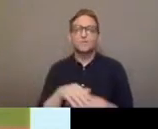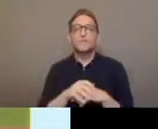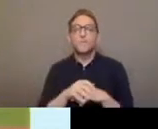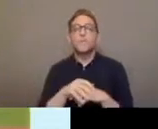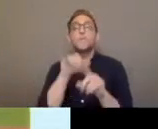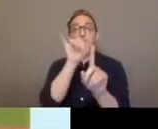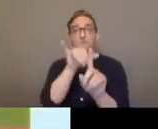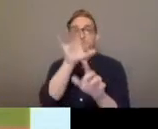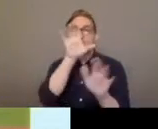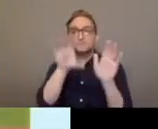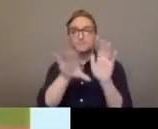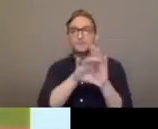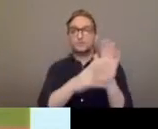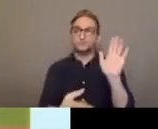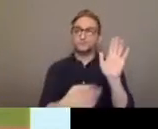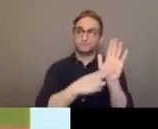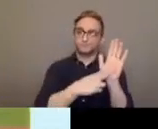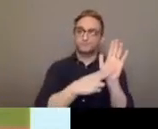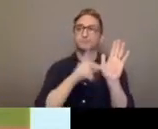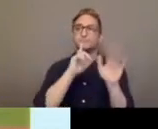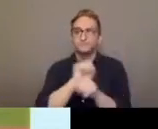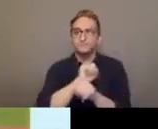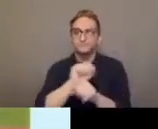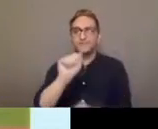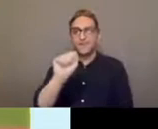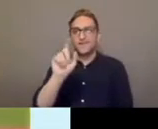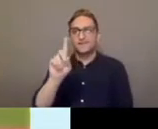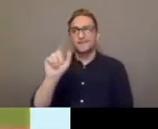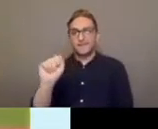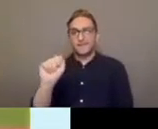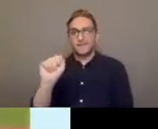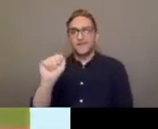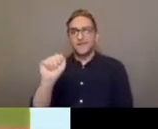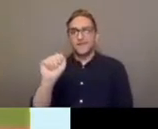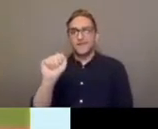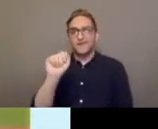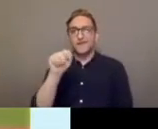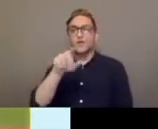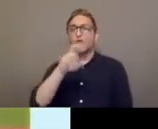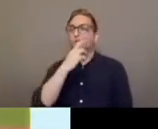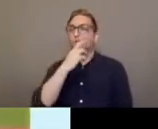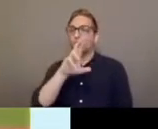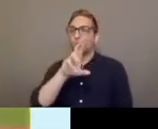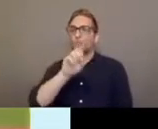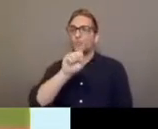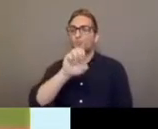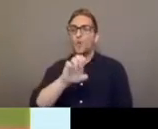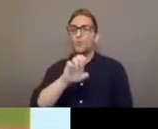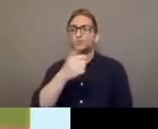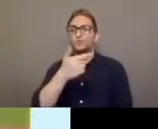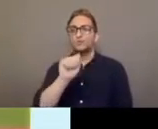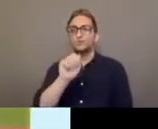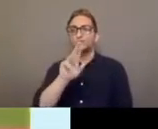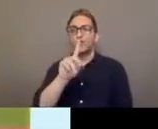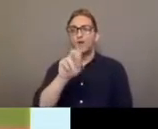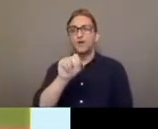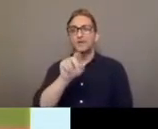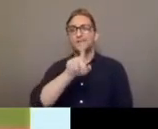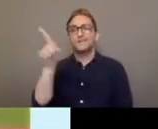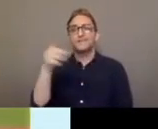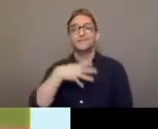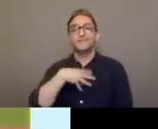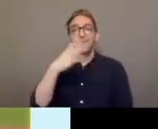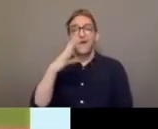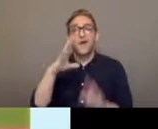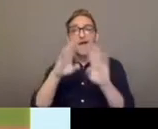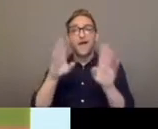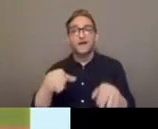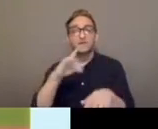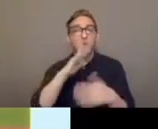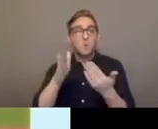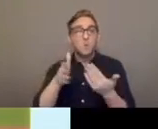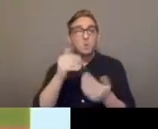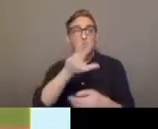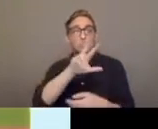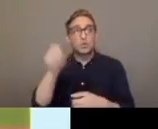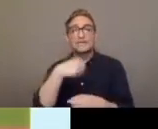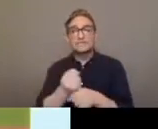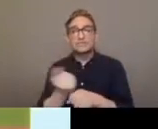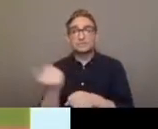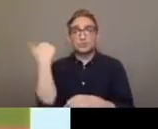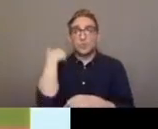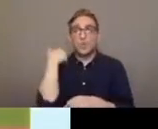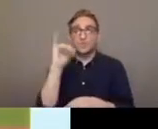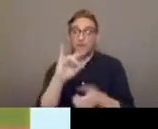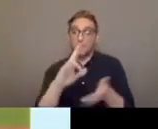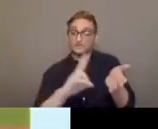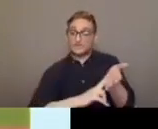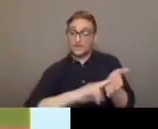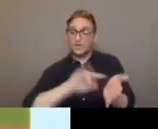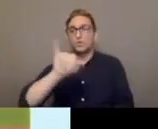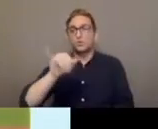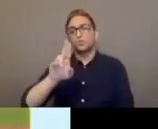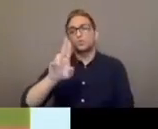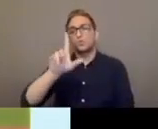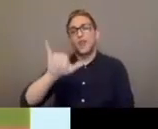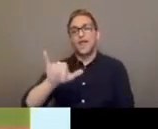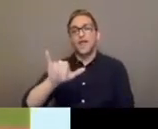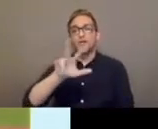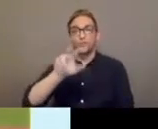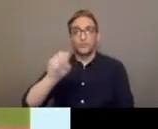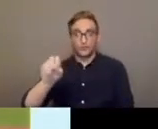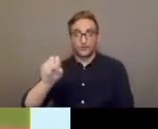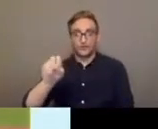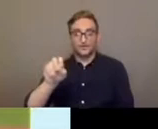him signing the Americans with Disability Act in the rose garden signed on July 30th